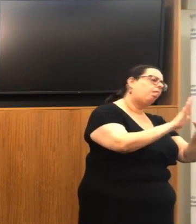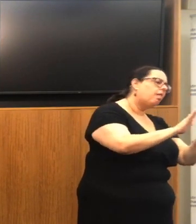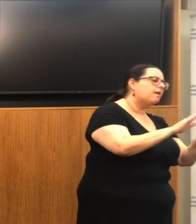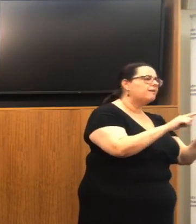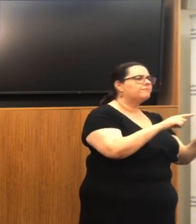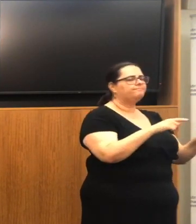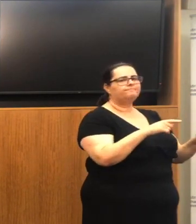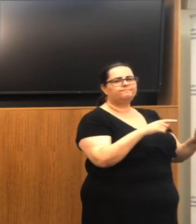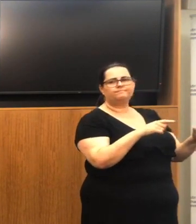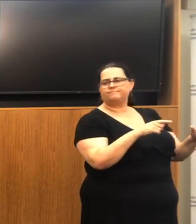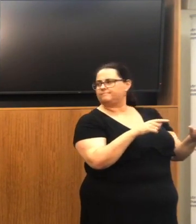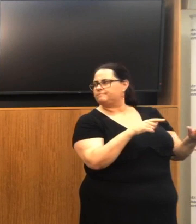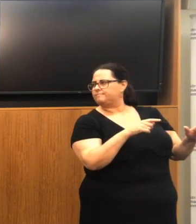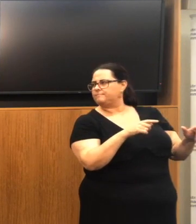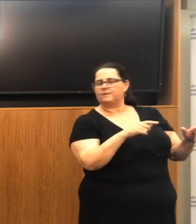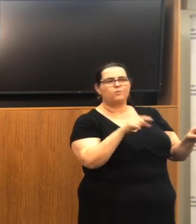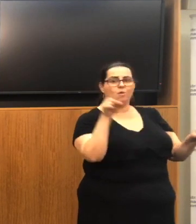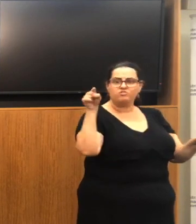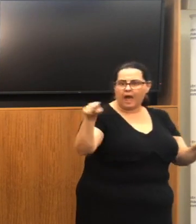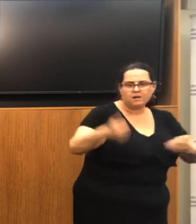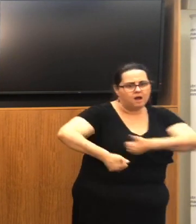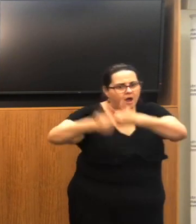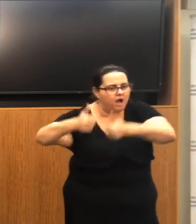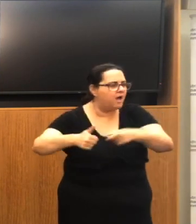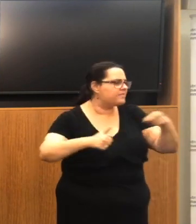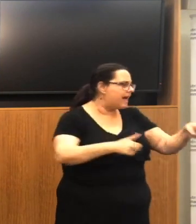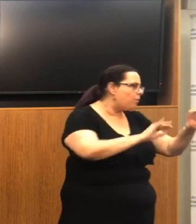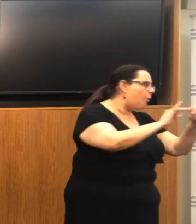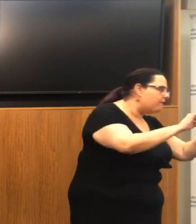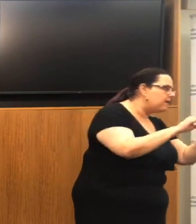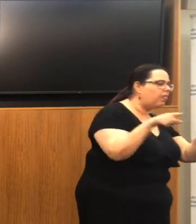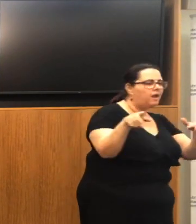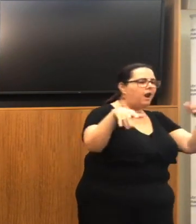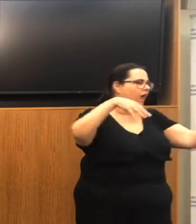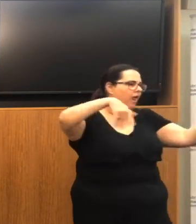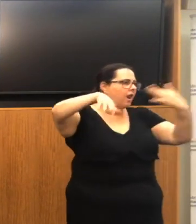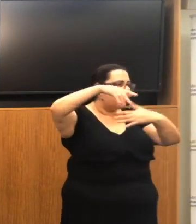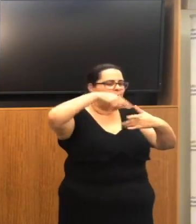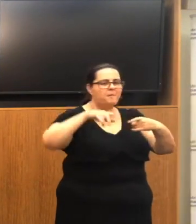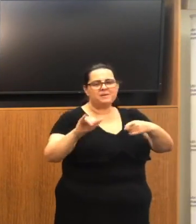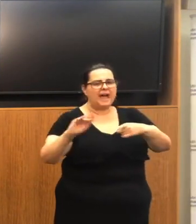world's most terrific, the other one was a bit of a dictator.